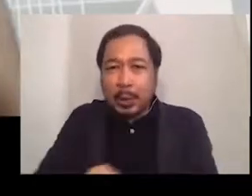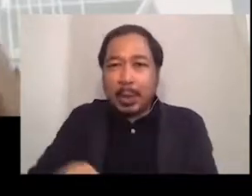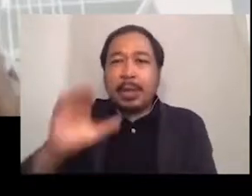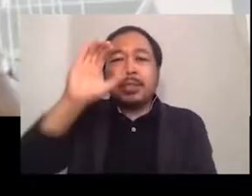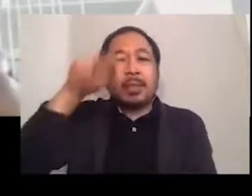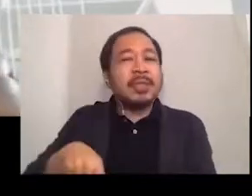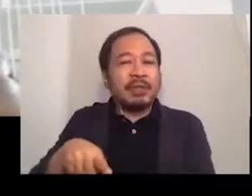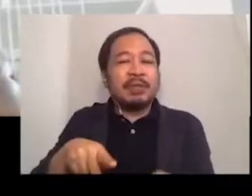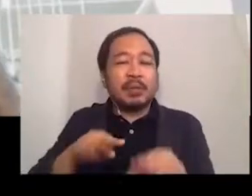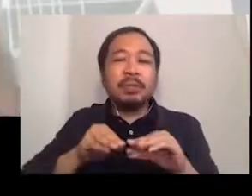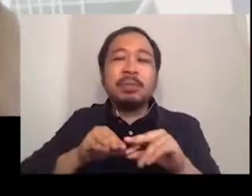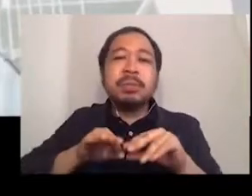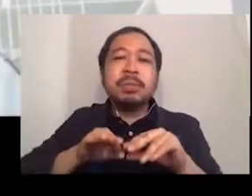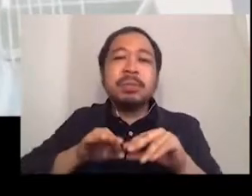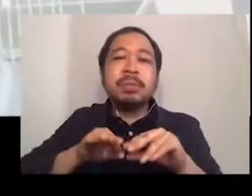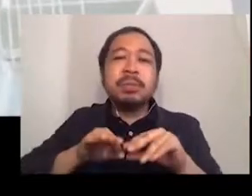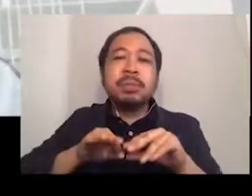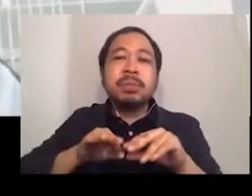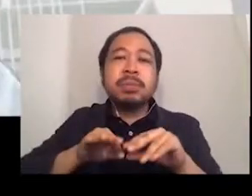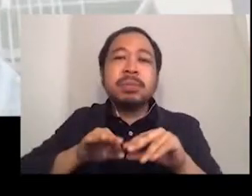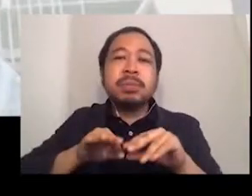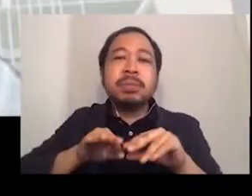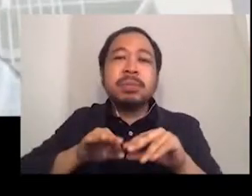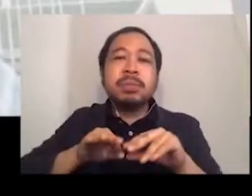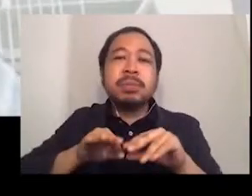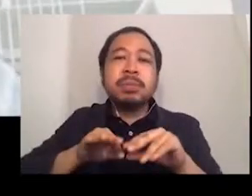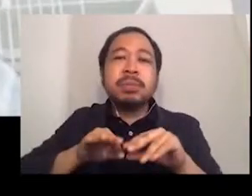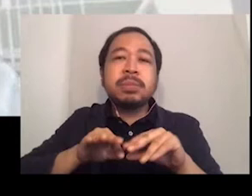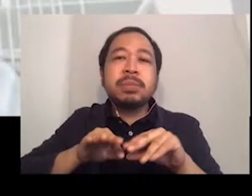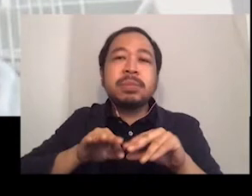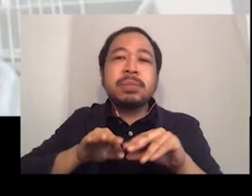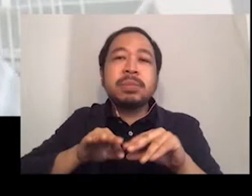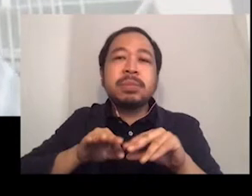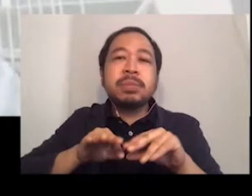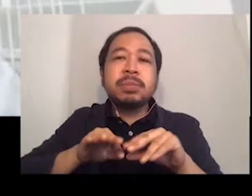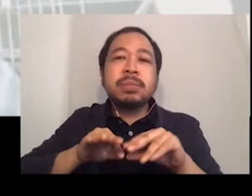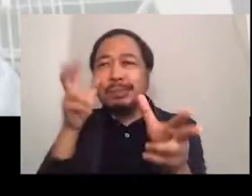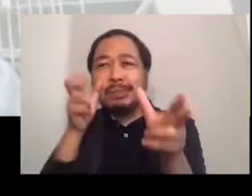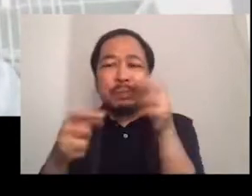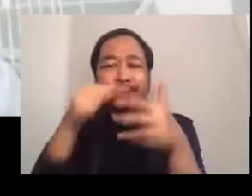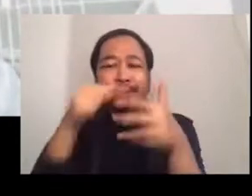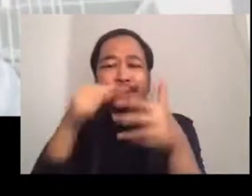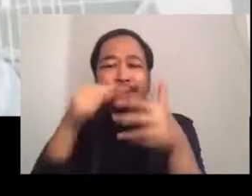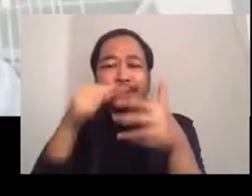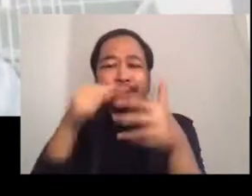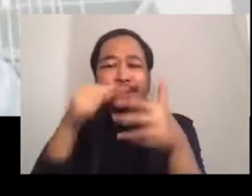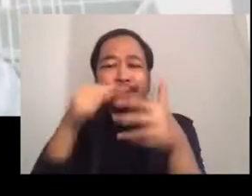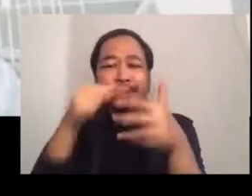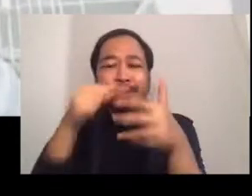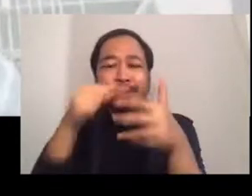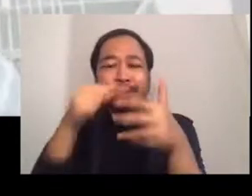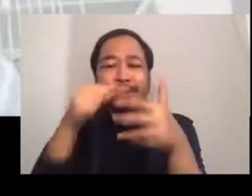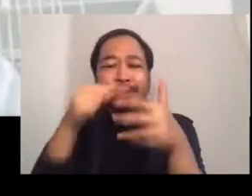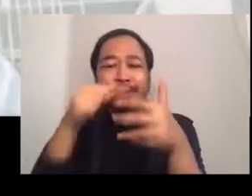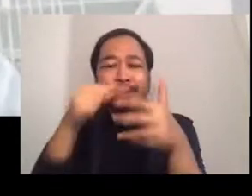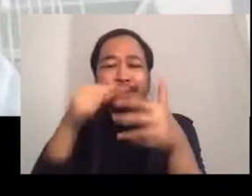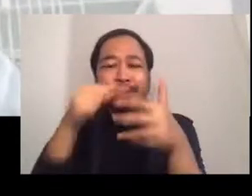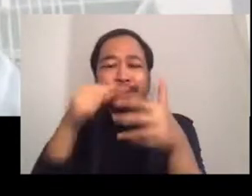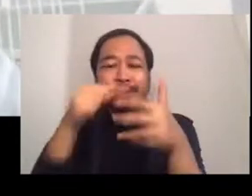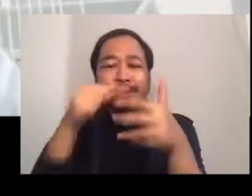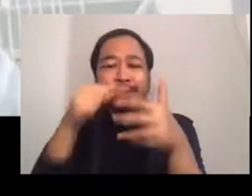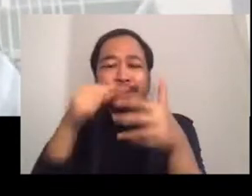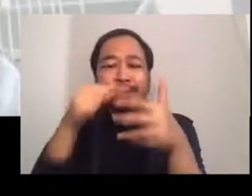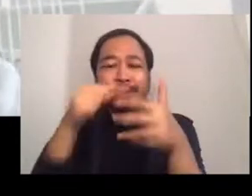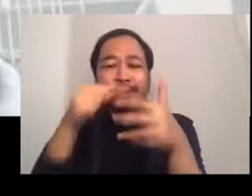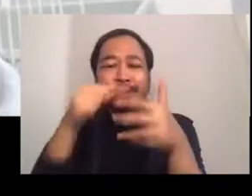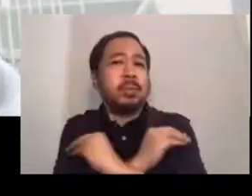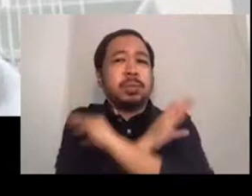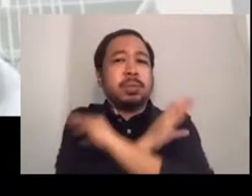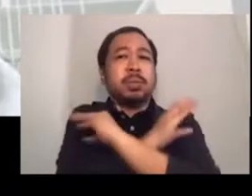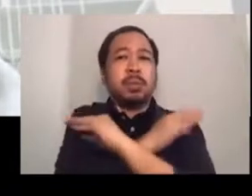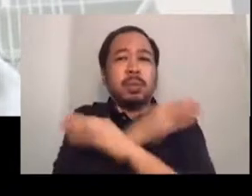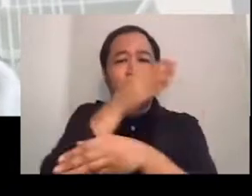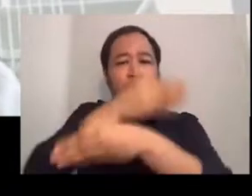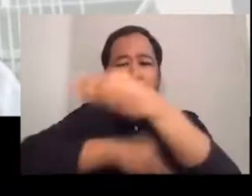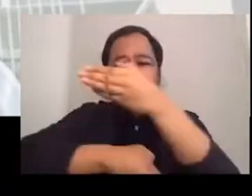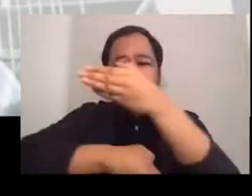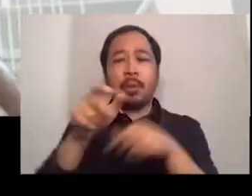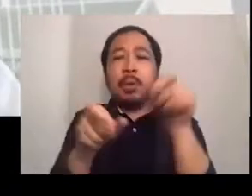as we proceed to explore the opportunities to protect and empower persons with disabilities.